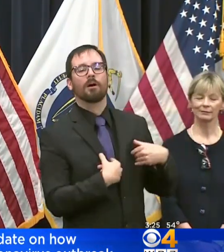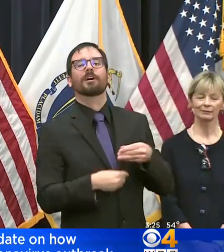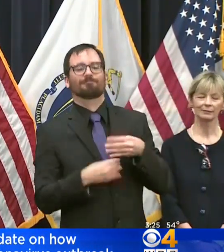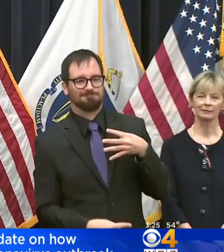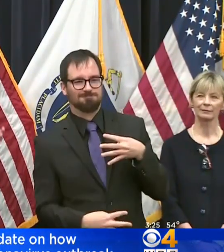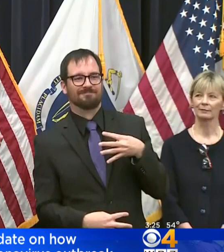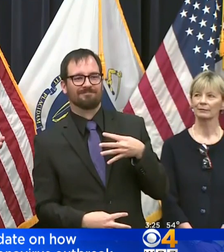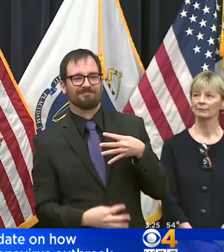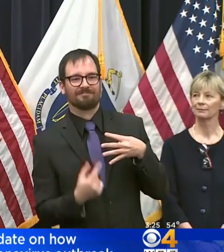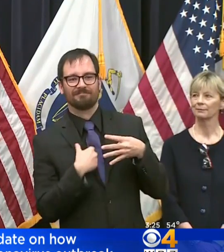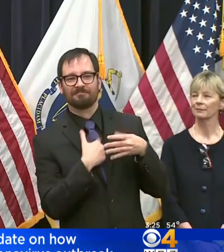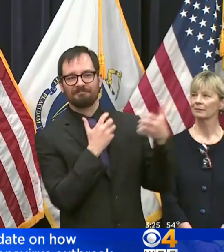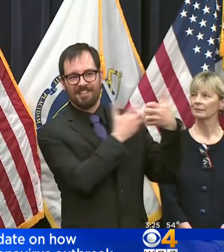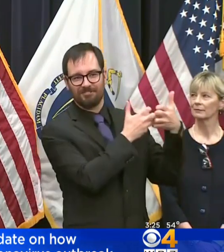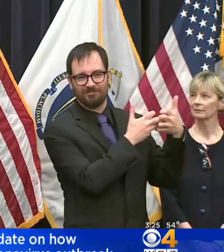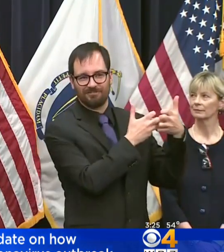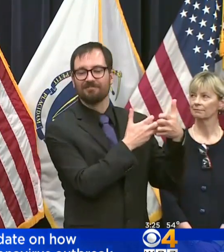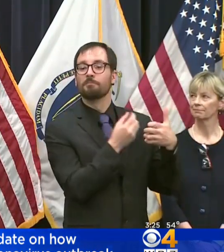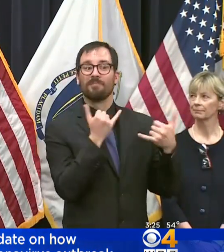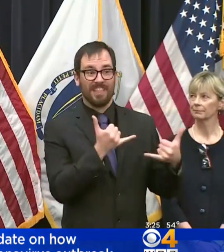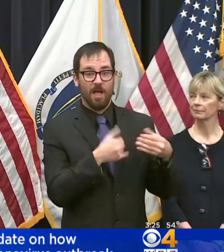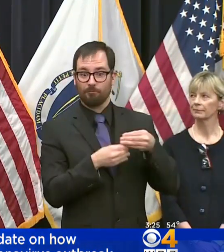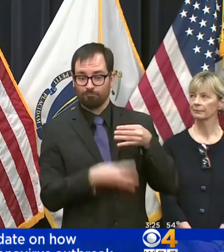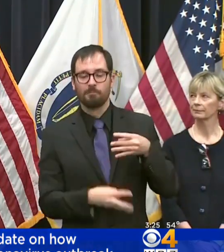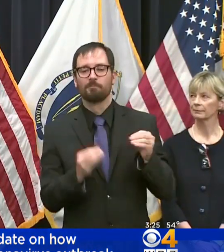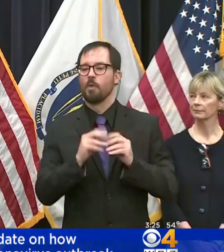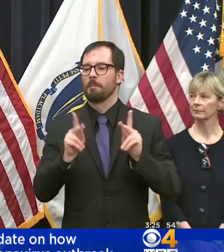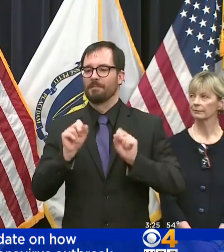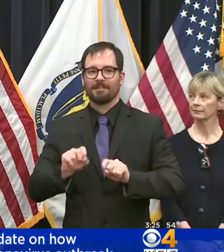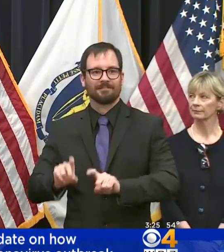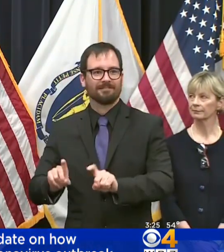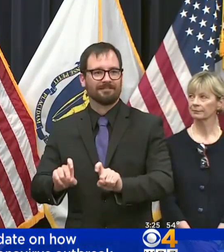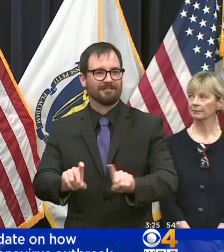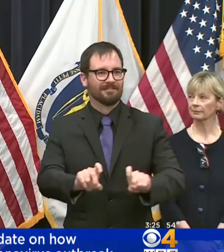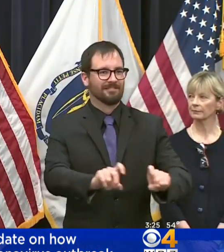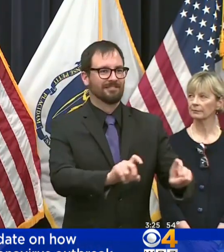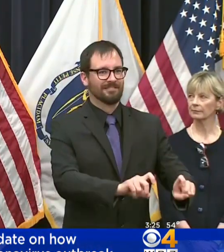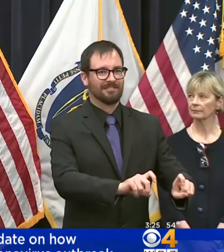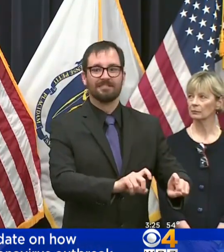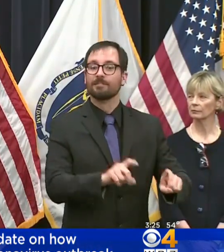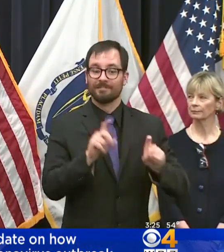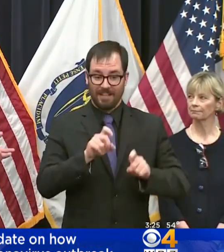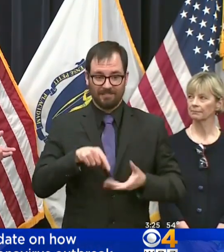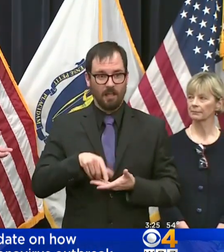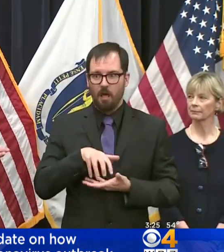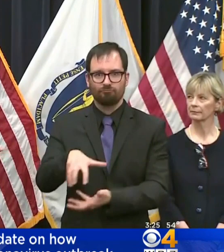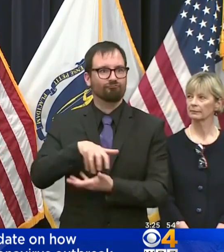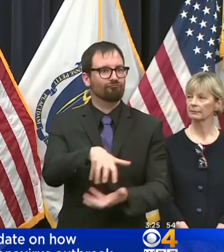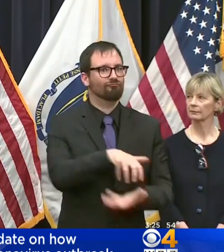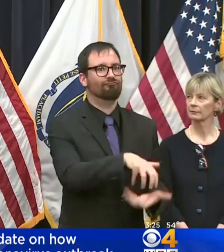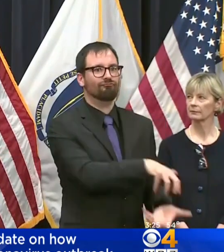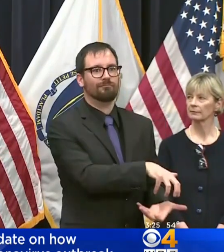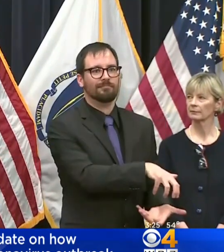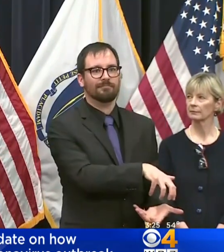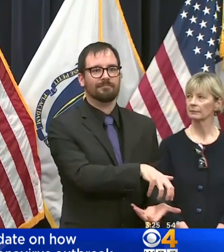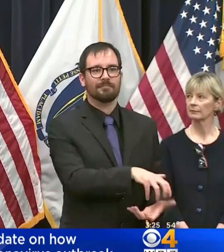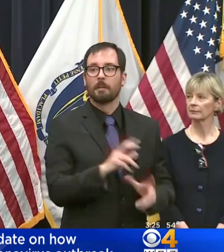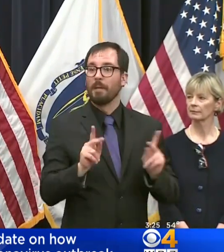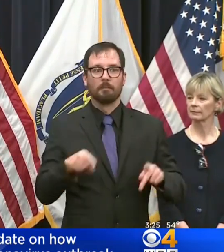UM -- WE CHANGED OUR GUIDELINES AS THE MANY OTHER STATES. WE DID THAT -- THAT WAS LAST WEEK. WE DID THAT SO WE WOULD BE ABLE